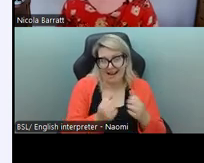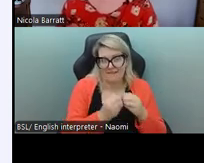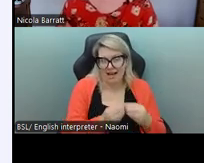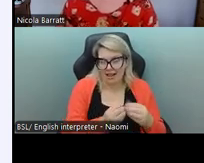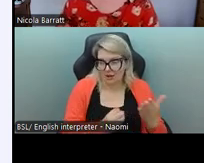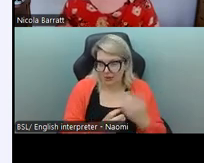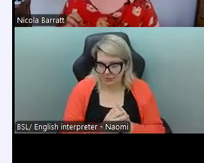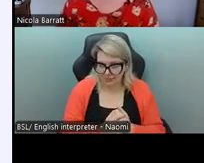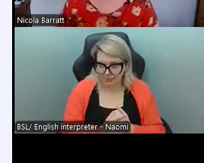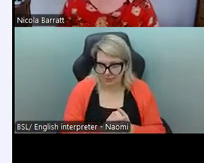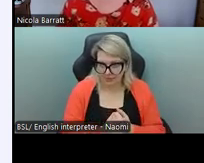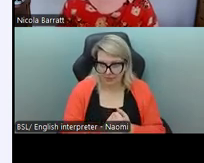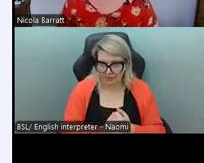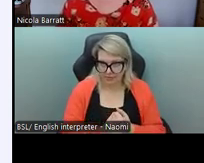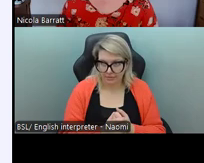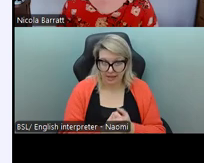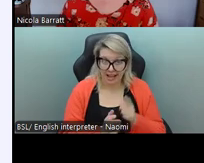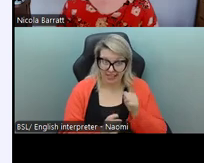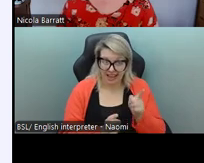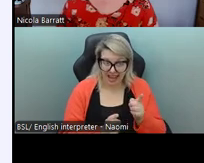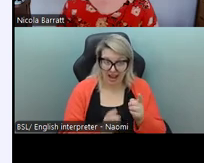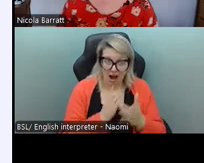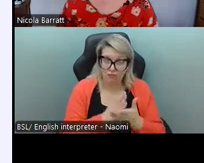Saves are ranked really highly by this algorithm,